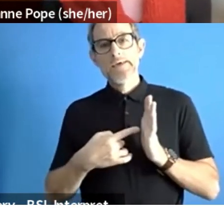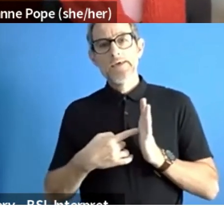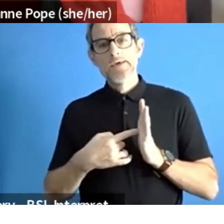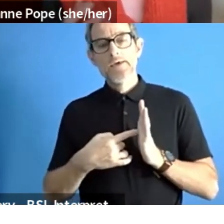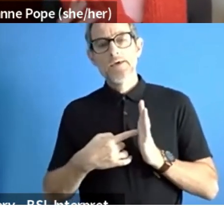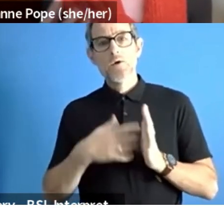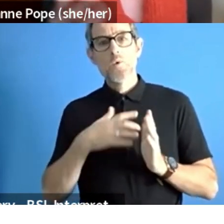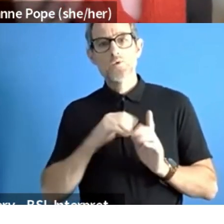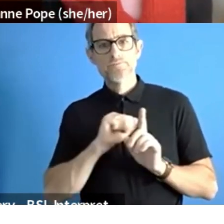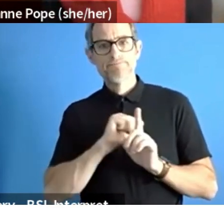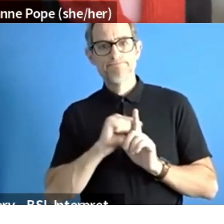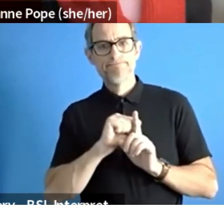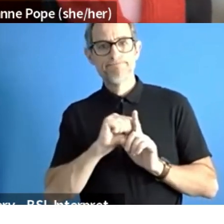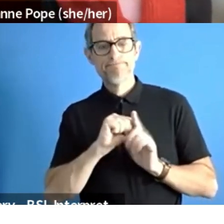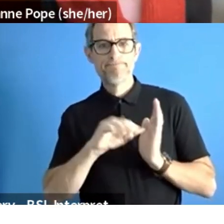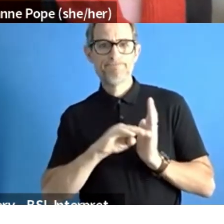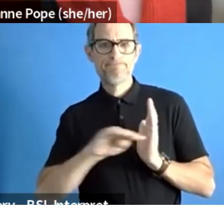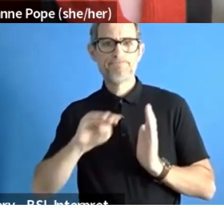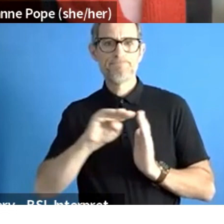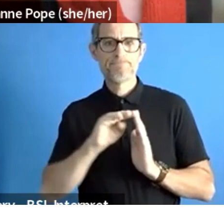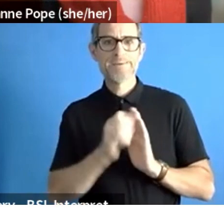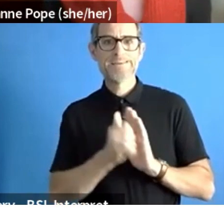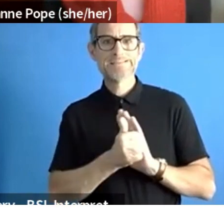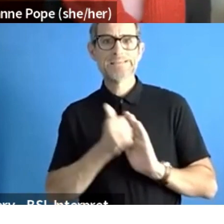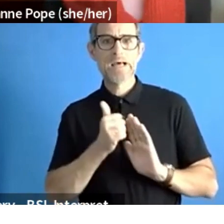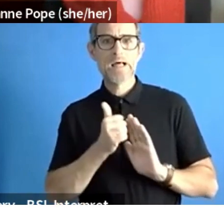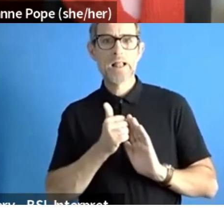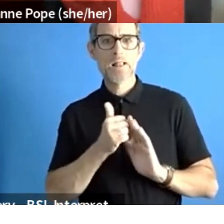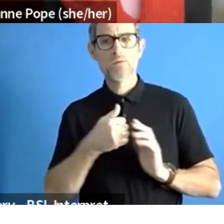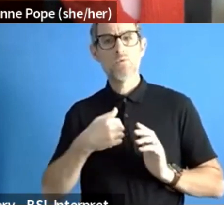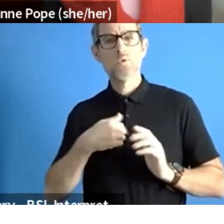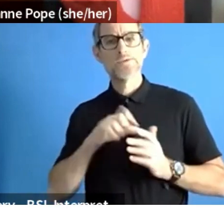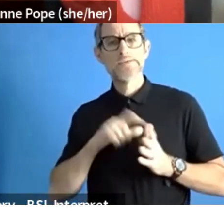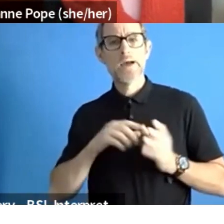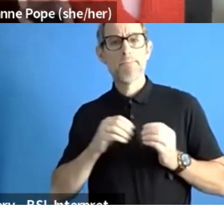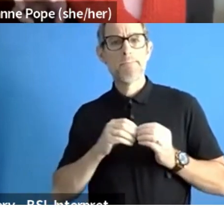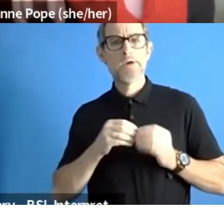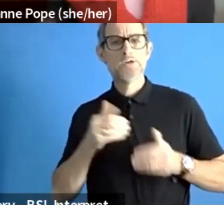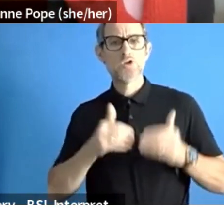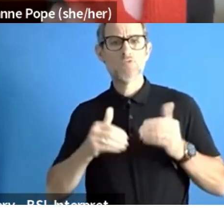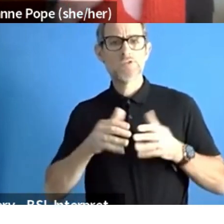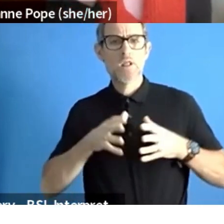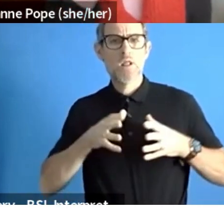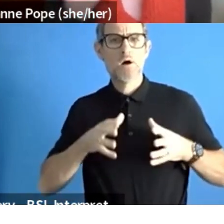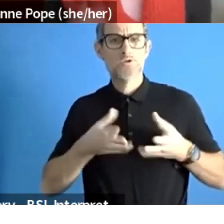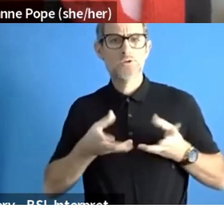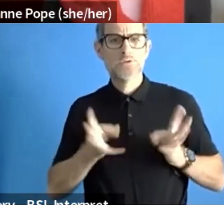We are obviously a large charity at Citizens Advice but within my team specifically I would